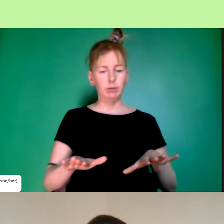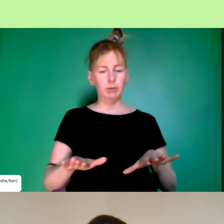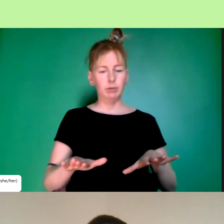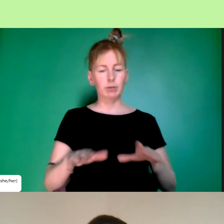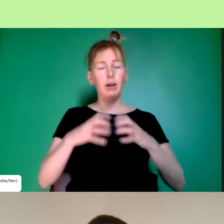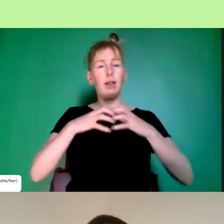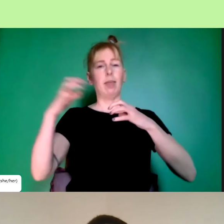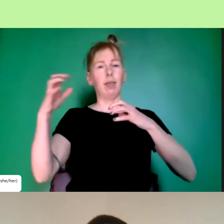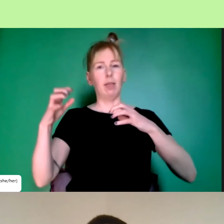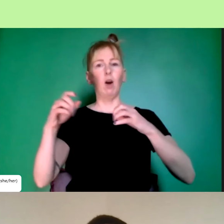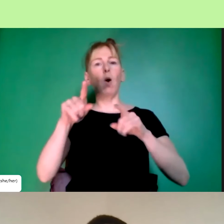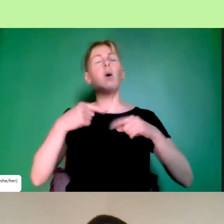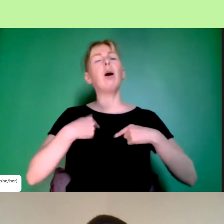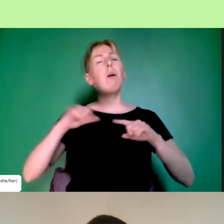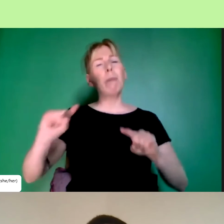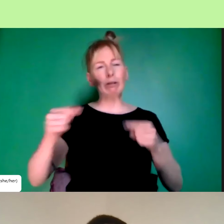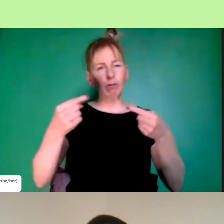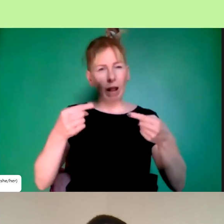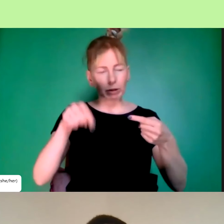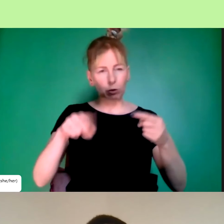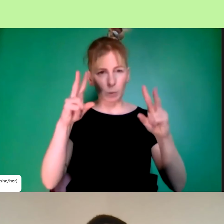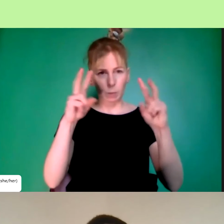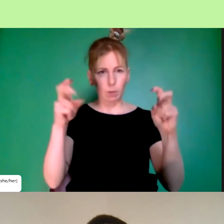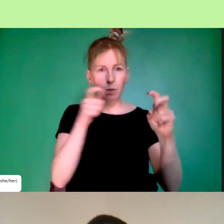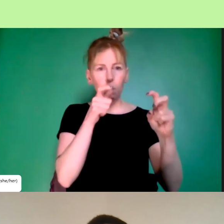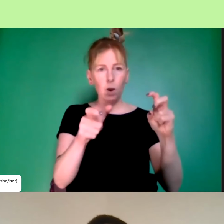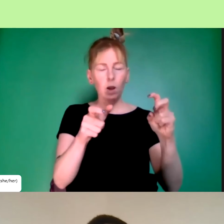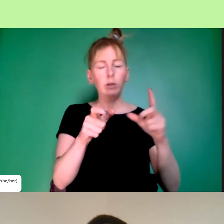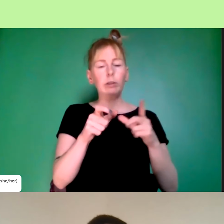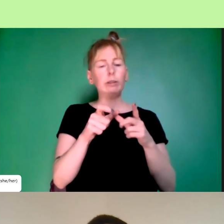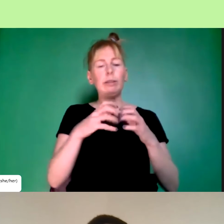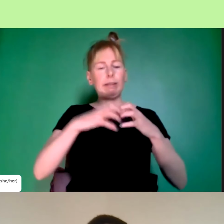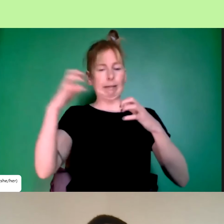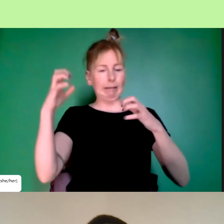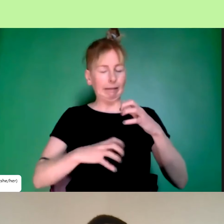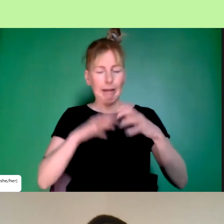But my challenge is that it's still centralises the coloniser. You constantly have to think